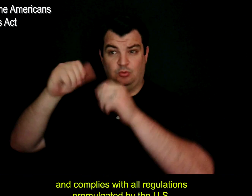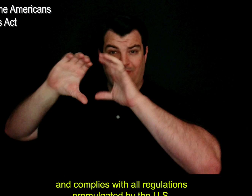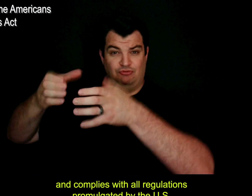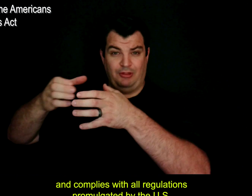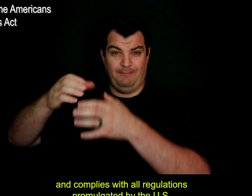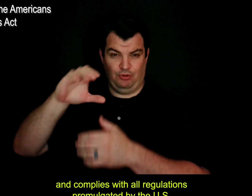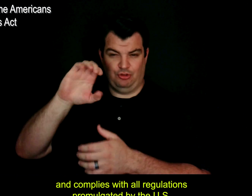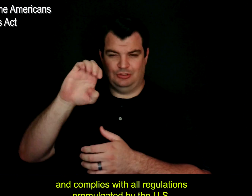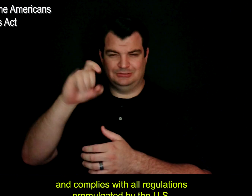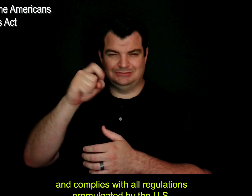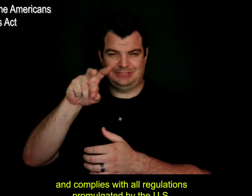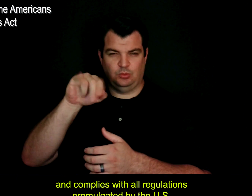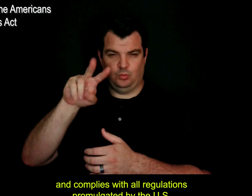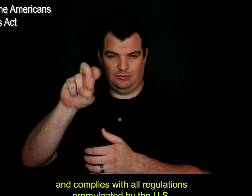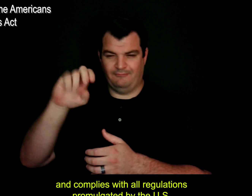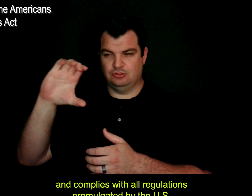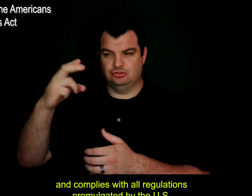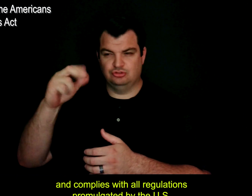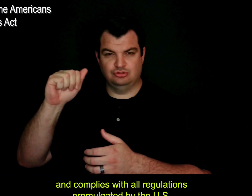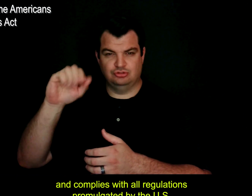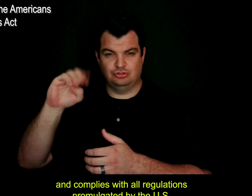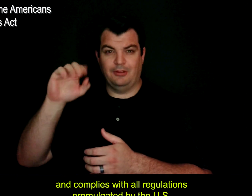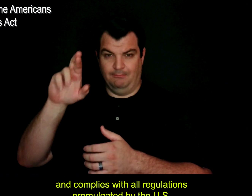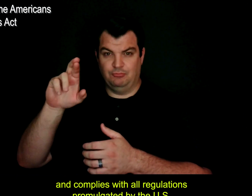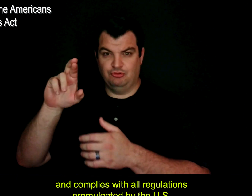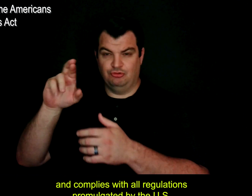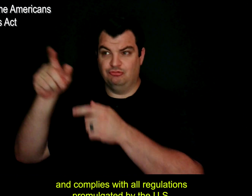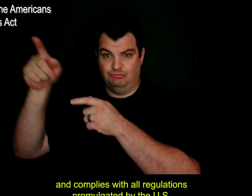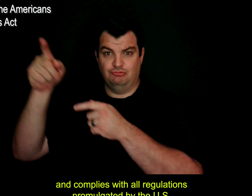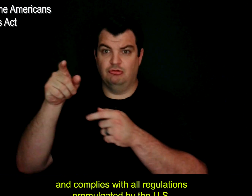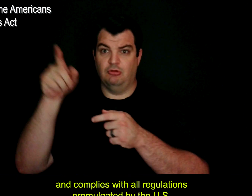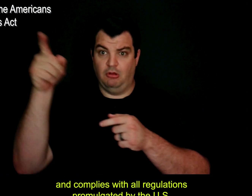and complies with all regulations promulgated by the U.S.